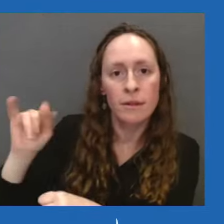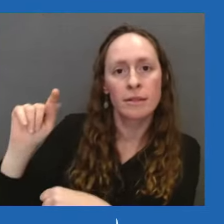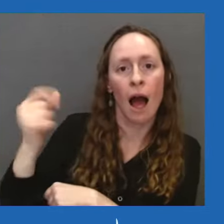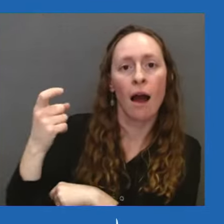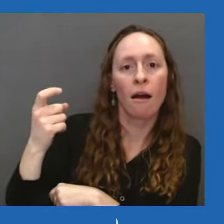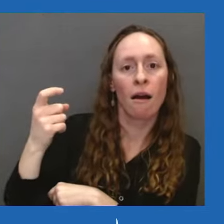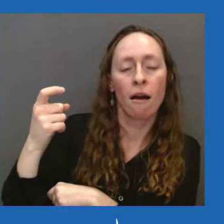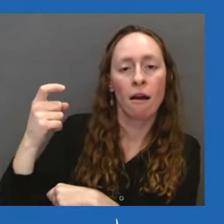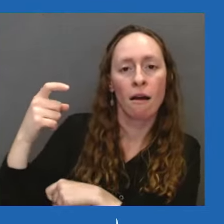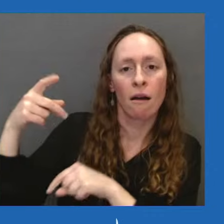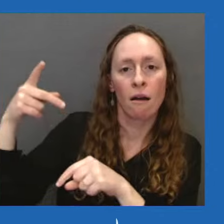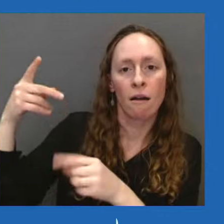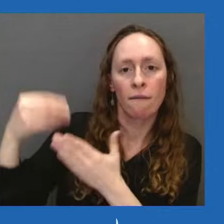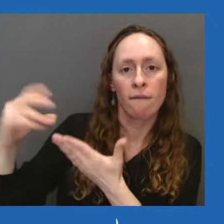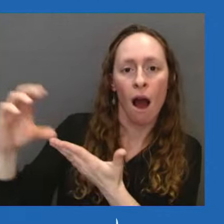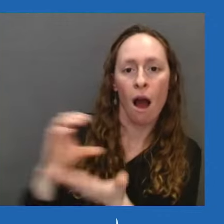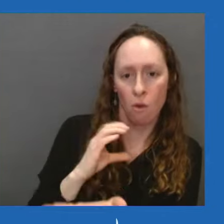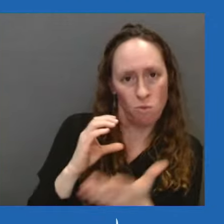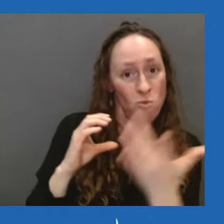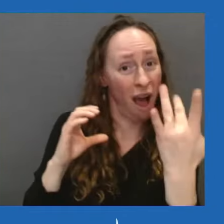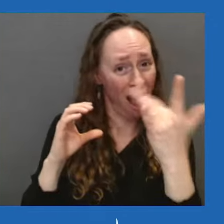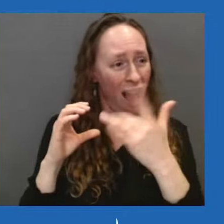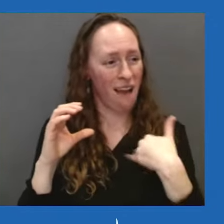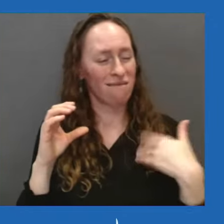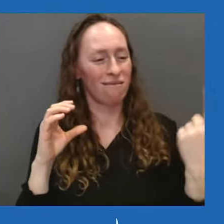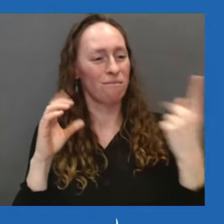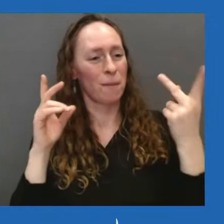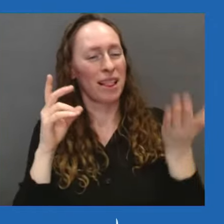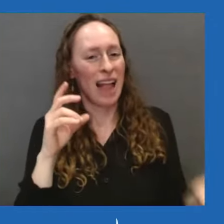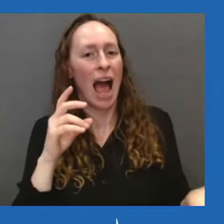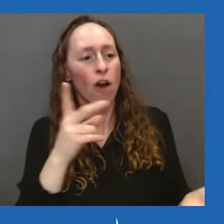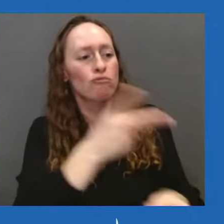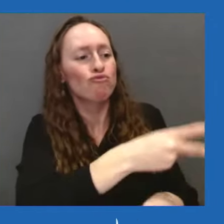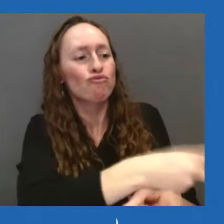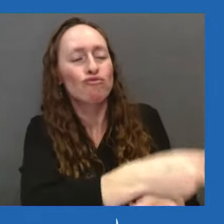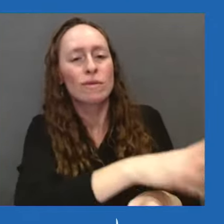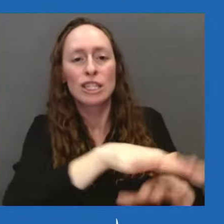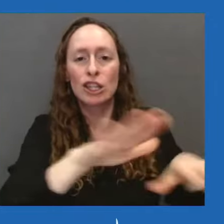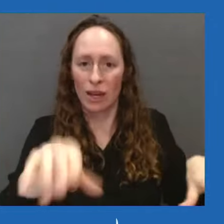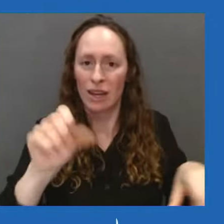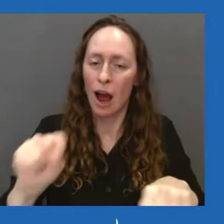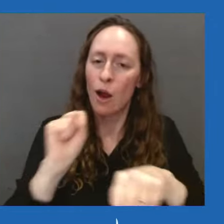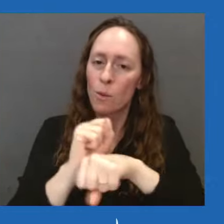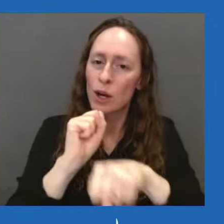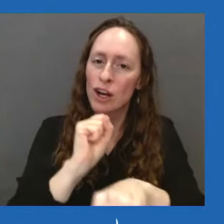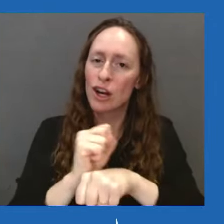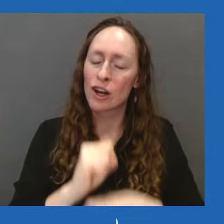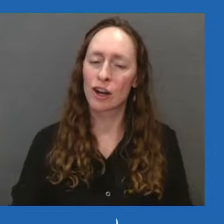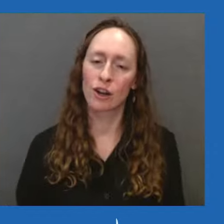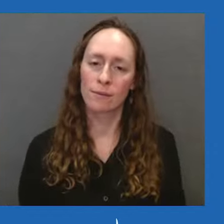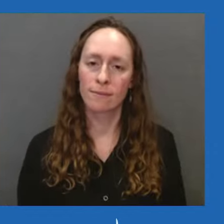Childcare. This is not about helping poor folks. It's about smart economics.